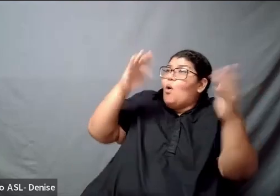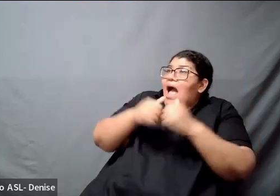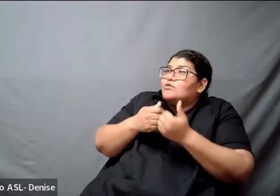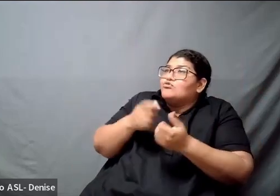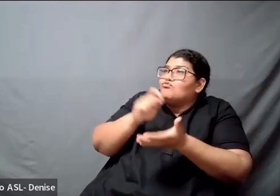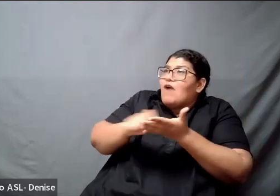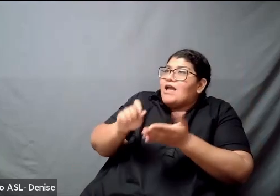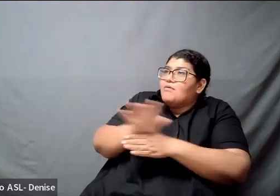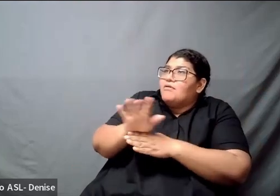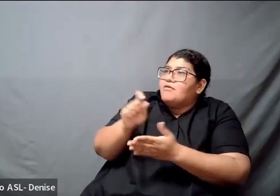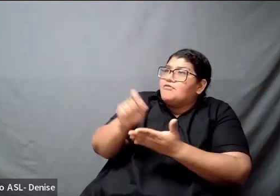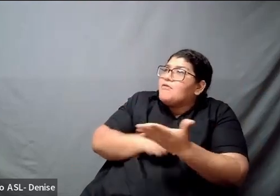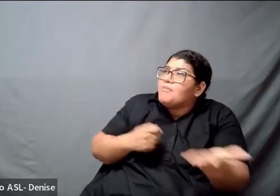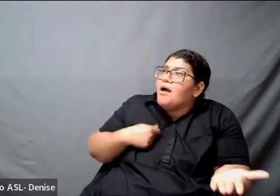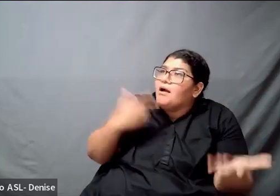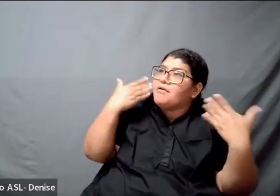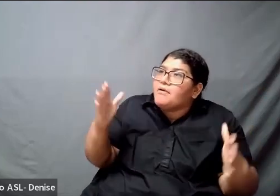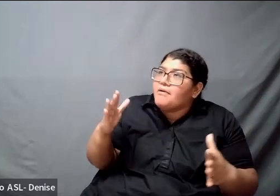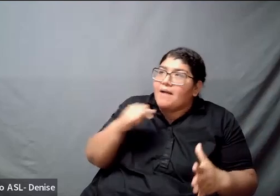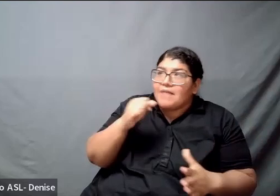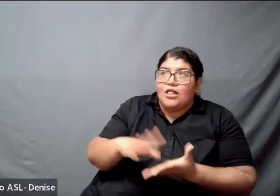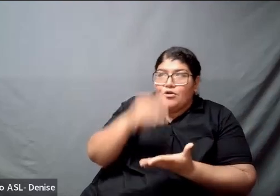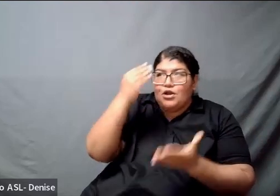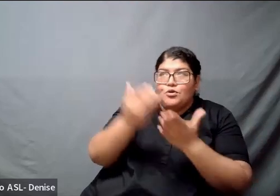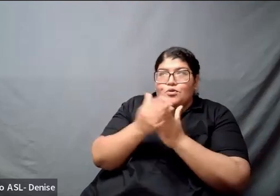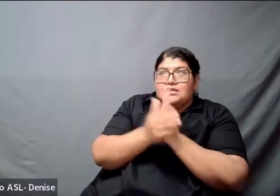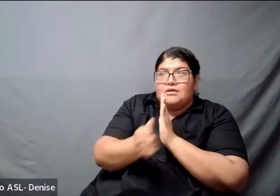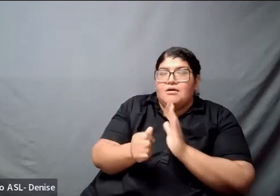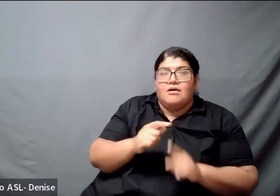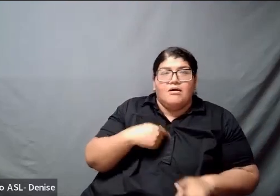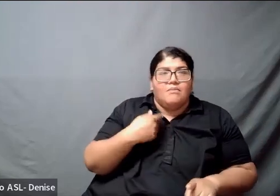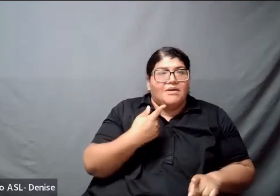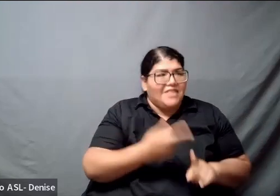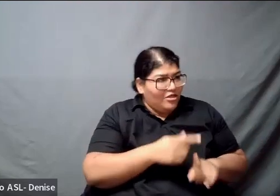You can screenplay it, but then they did a terrible job. But then the wrong people screenplay it. Yeah, I got it.